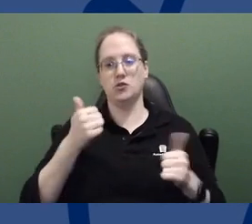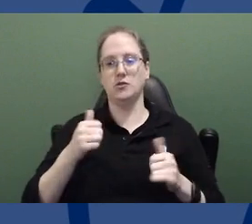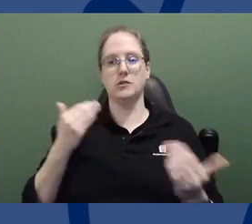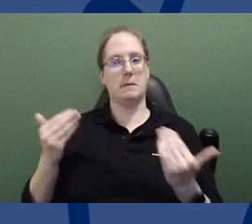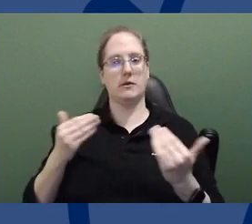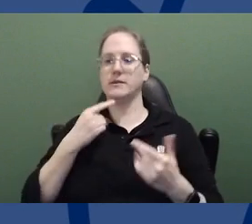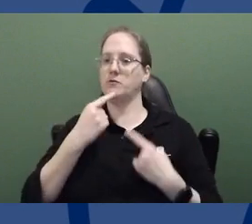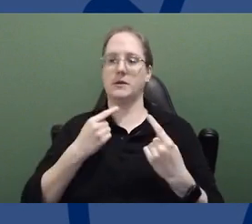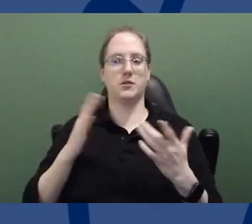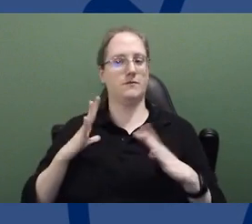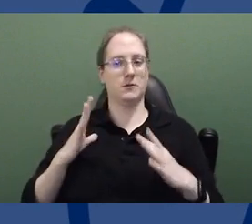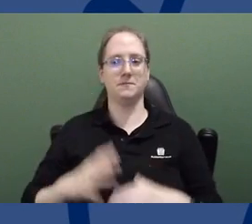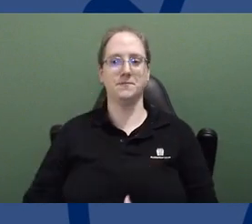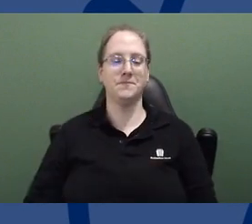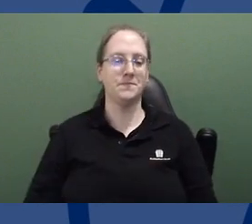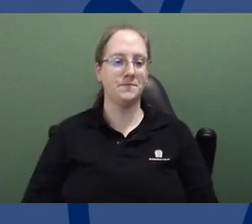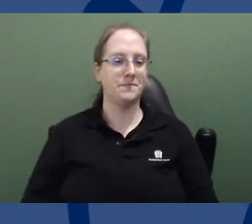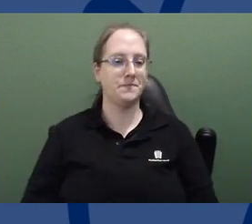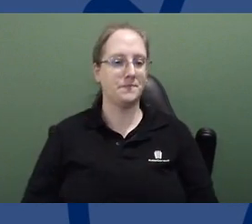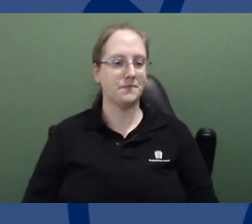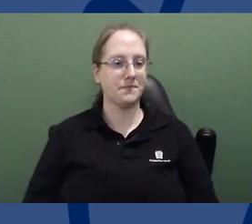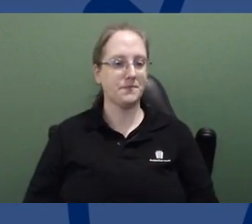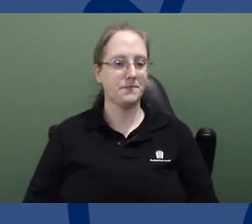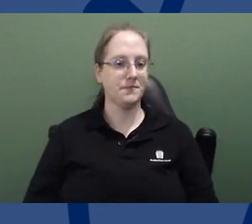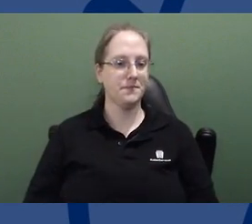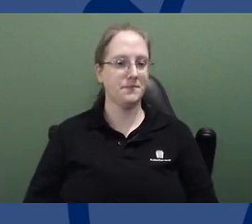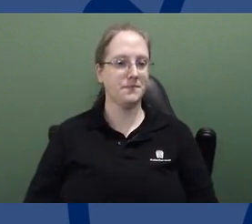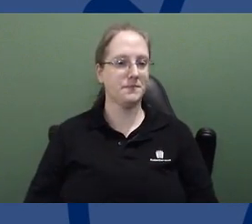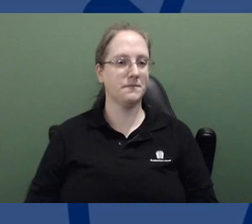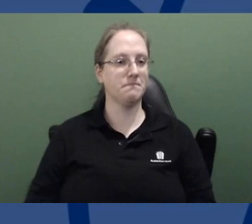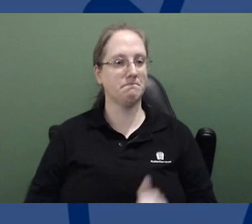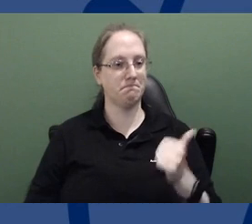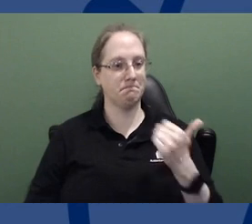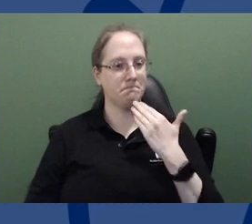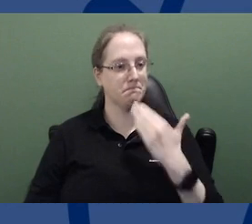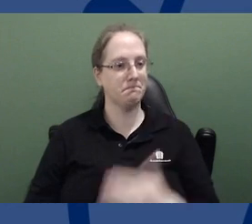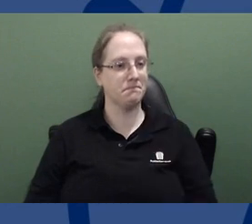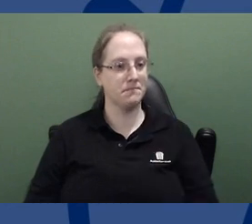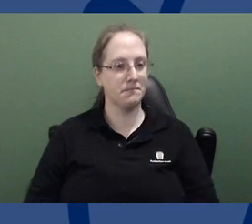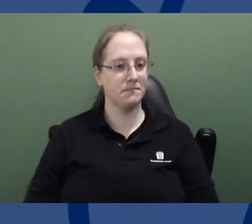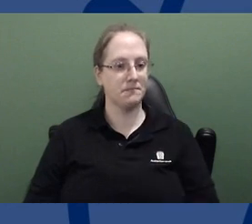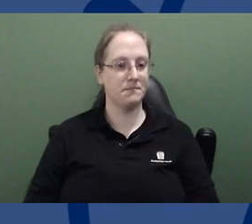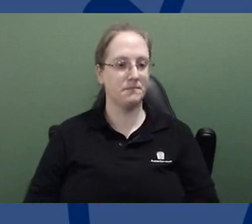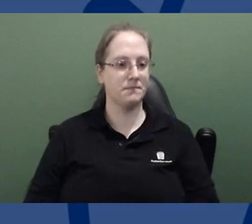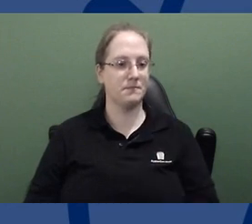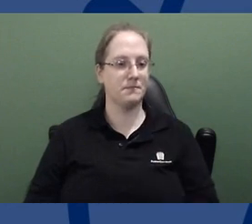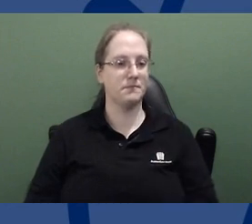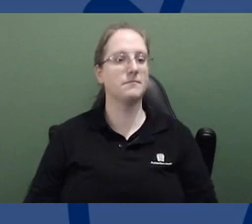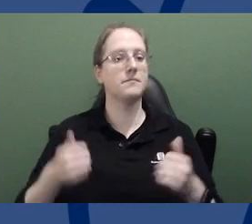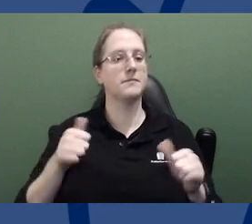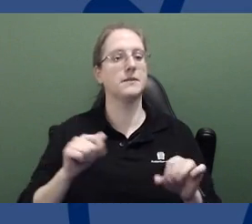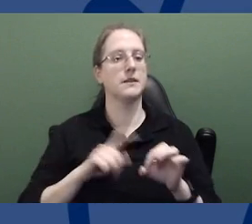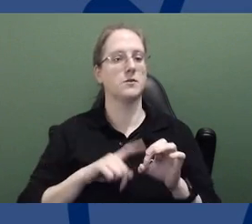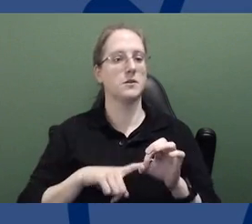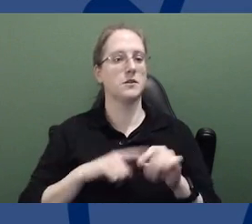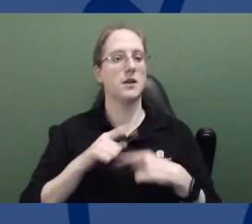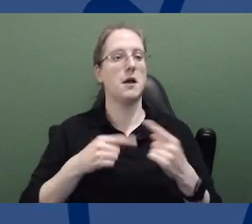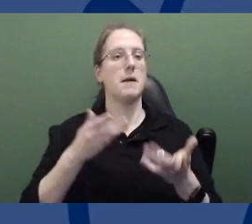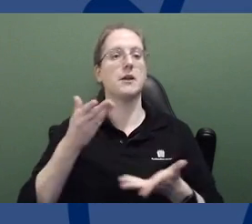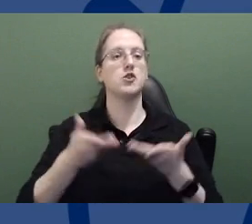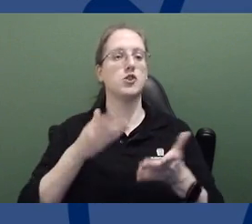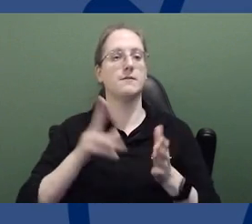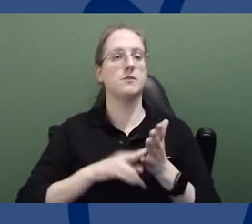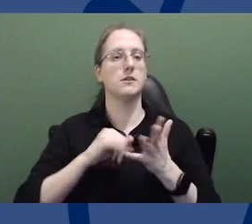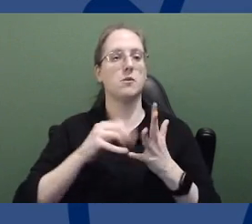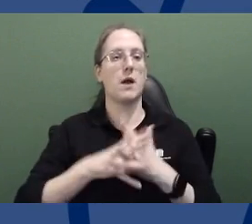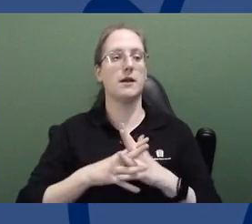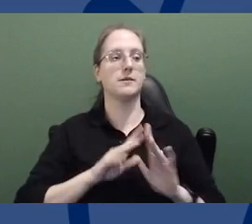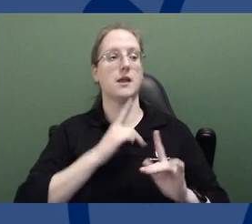Okay. Thank you. Next question is around Service NSW advising clients that they can't